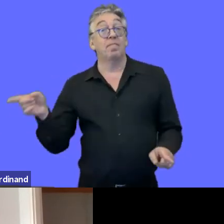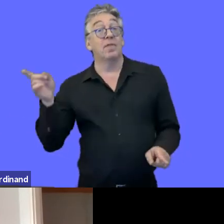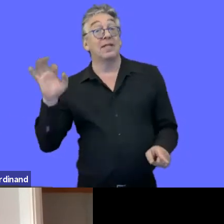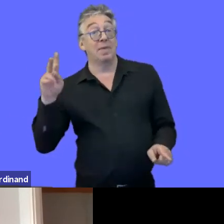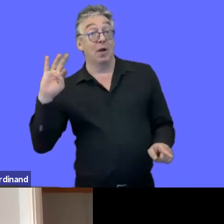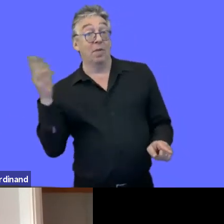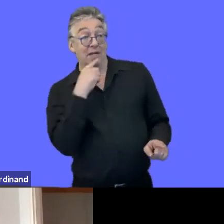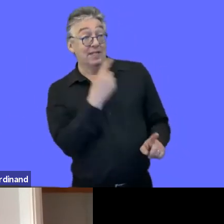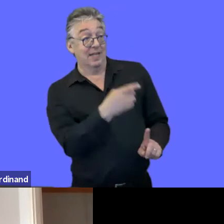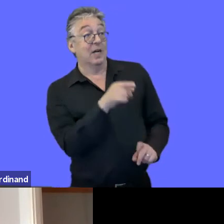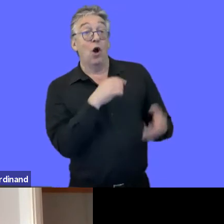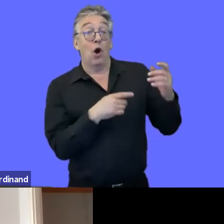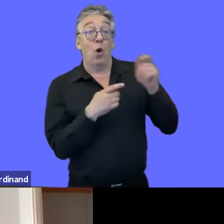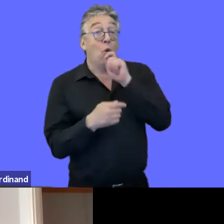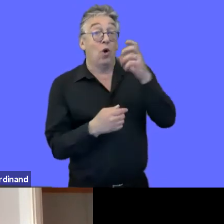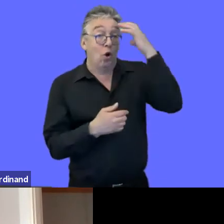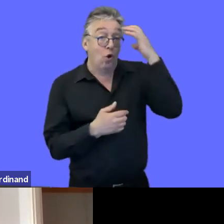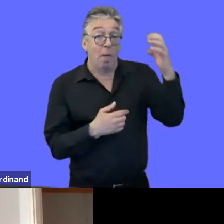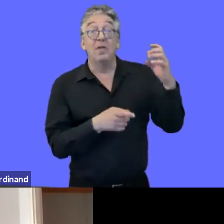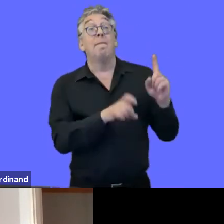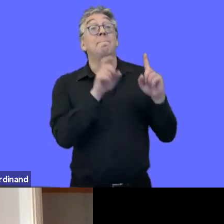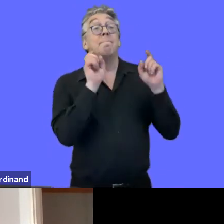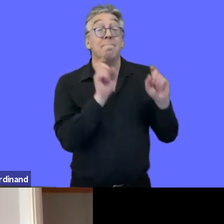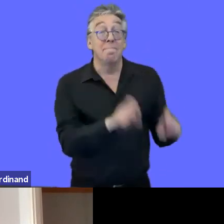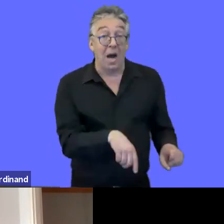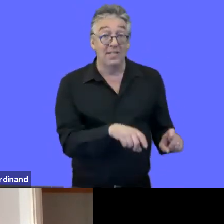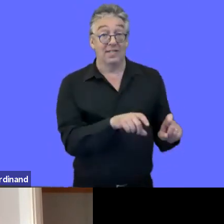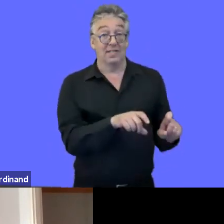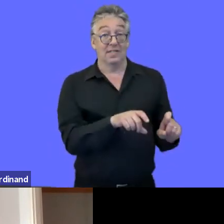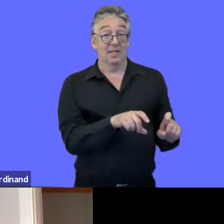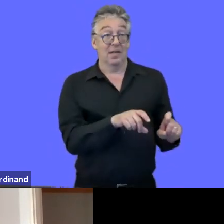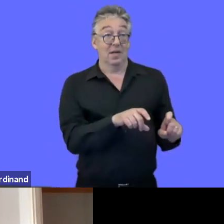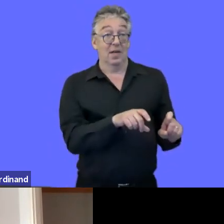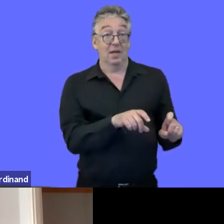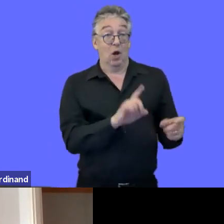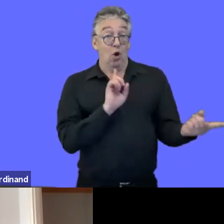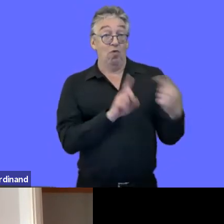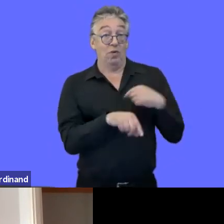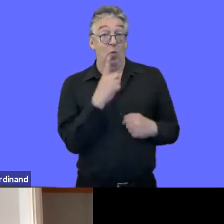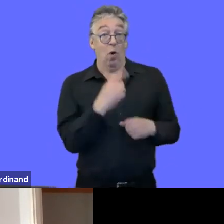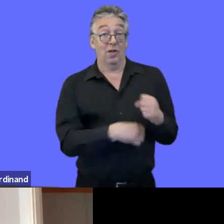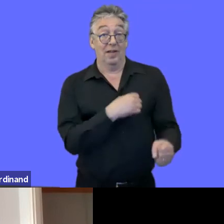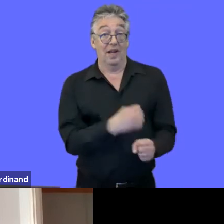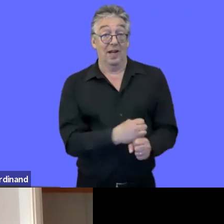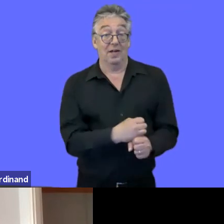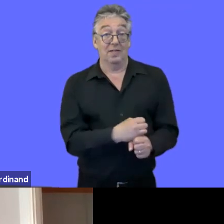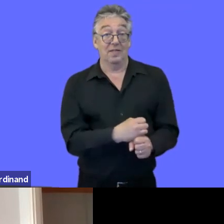which the committee promised to send to the EU To our knowledge this has not been submitted by Hungary